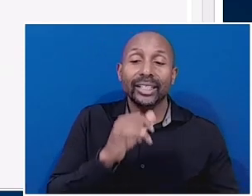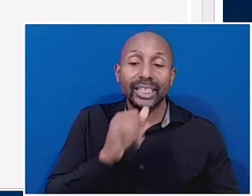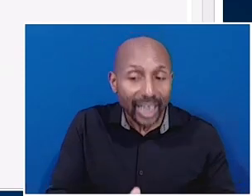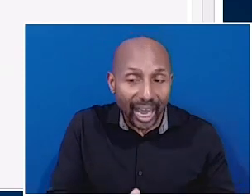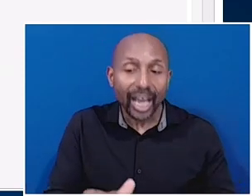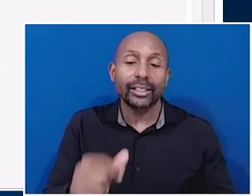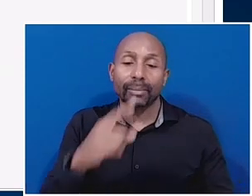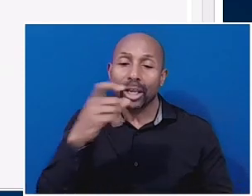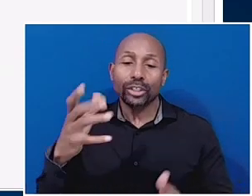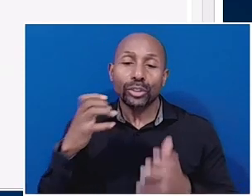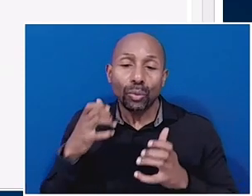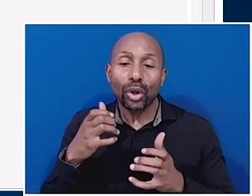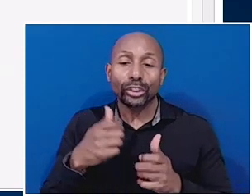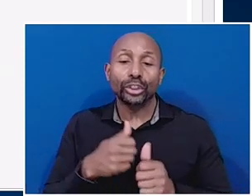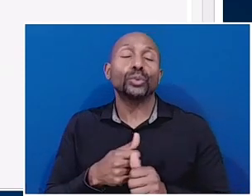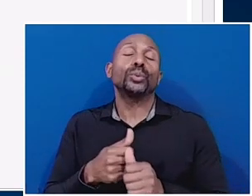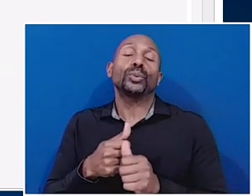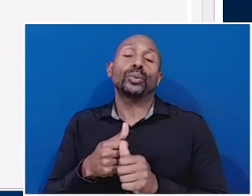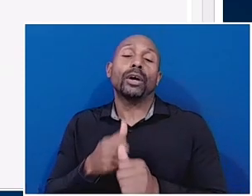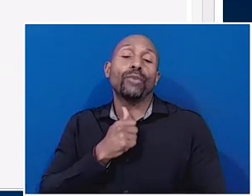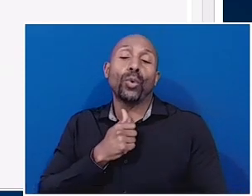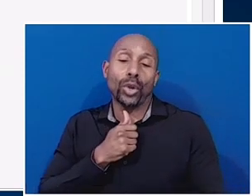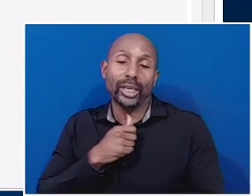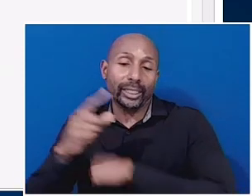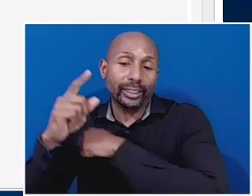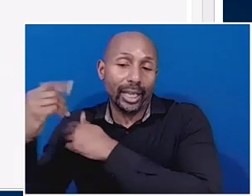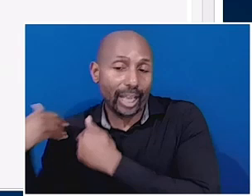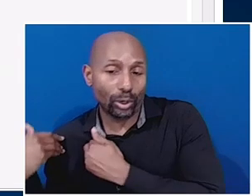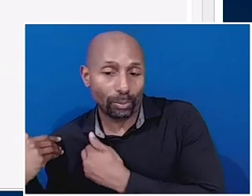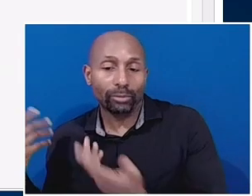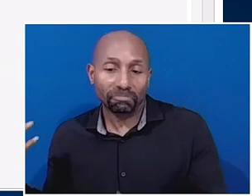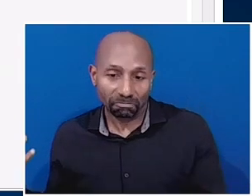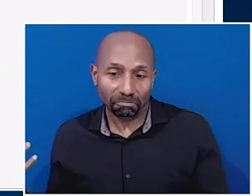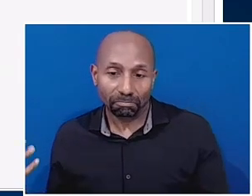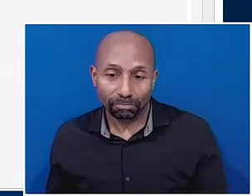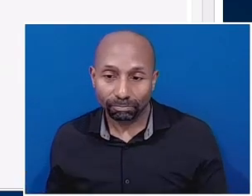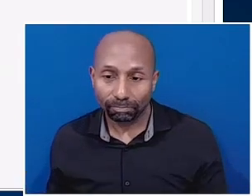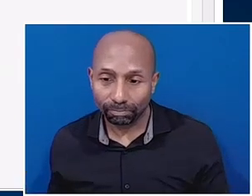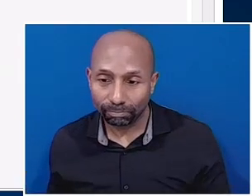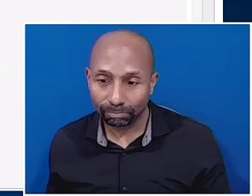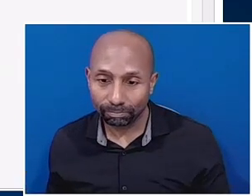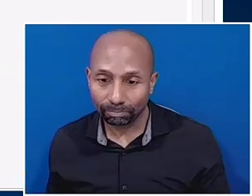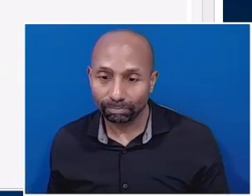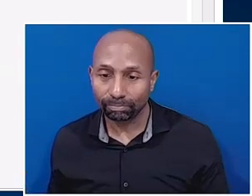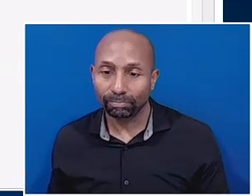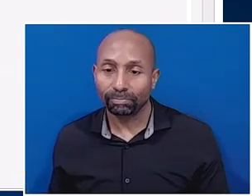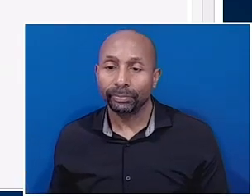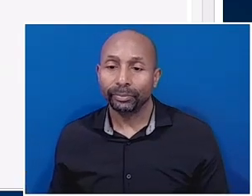standards. But to require that movement to agencies that outside parties believe are